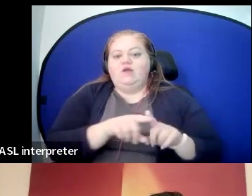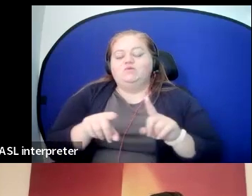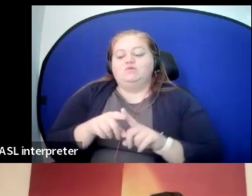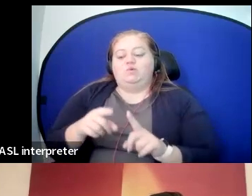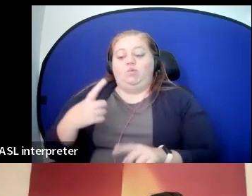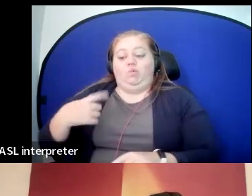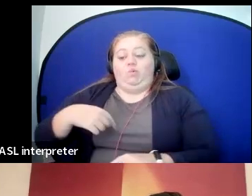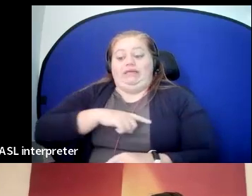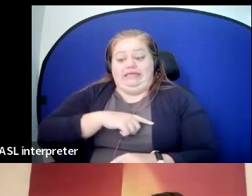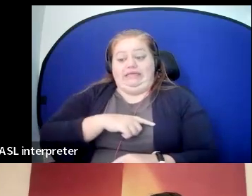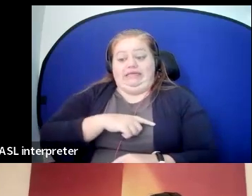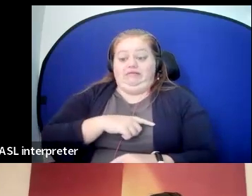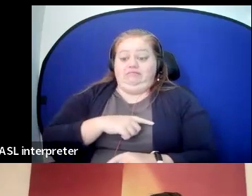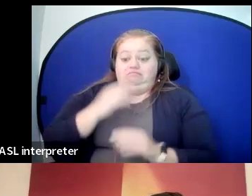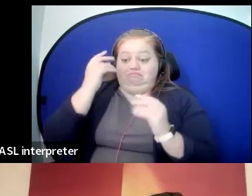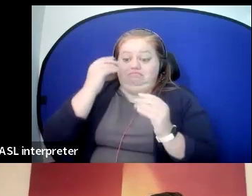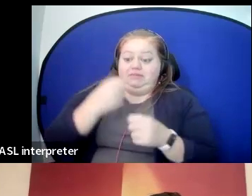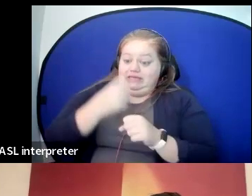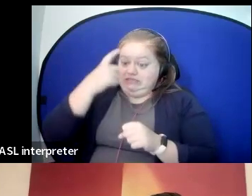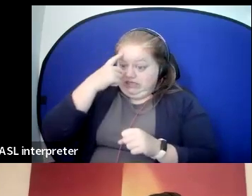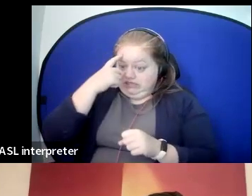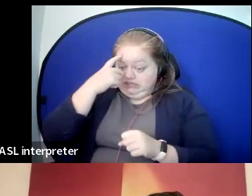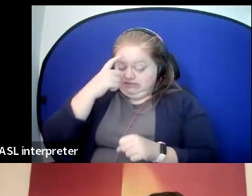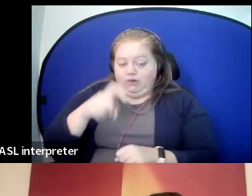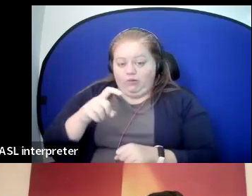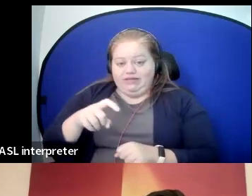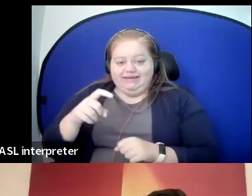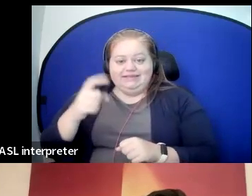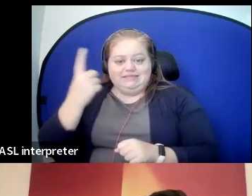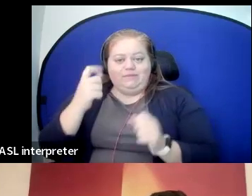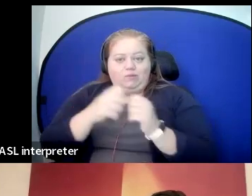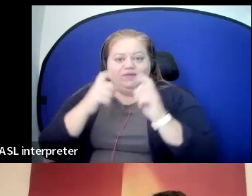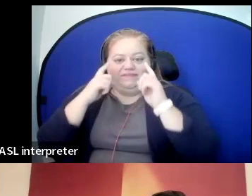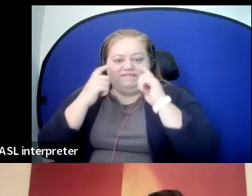But we need the visually impaired to experience it.